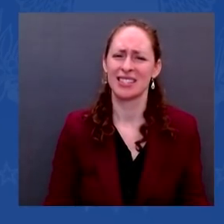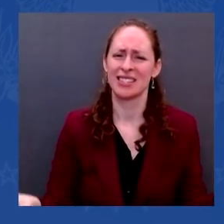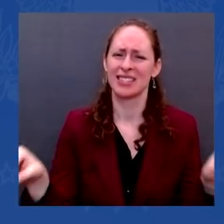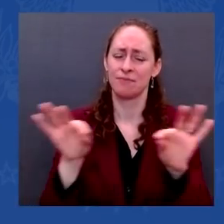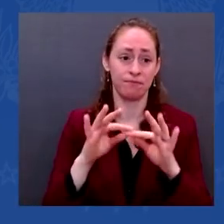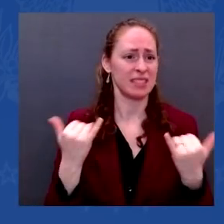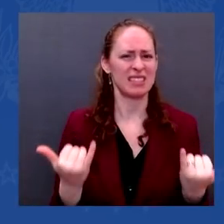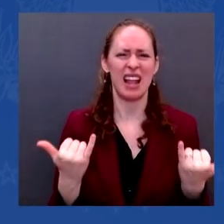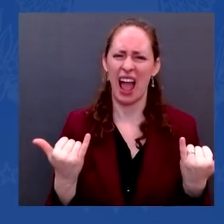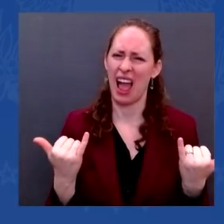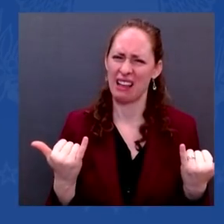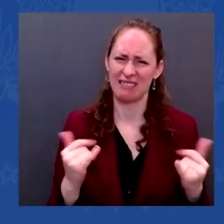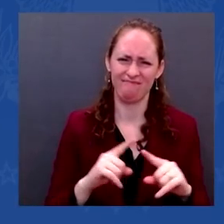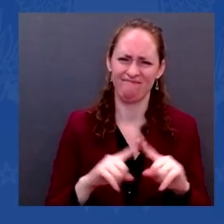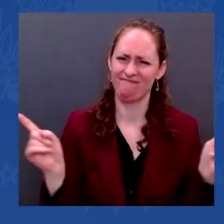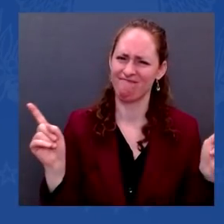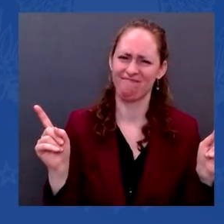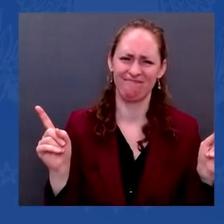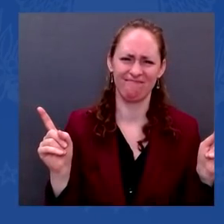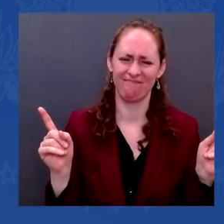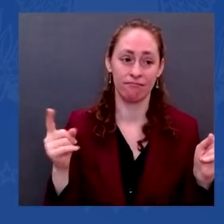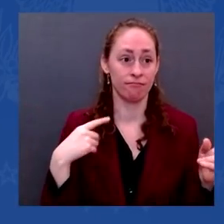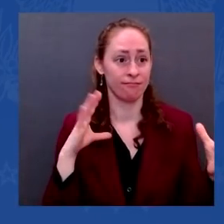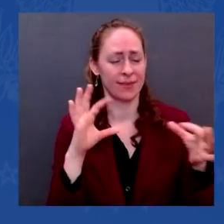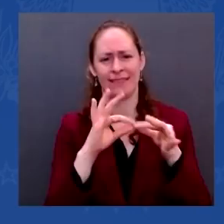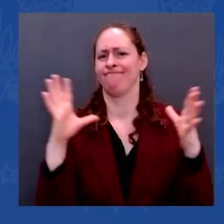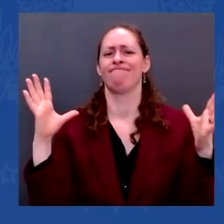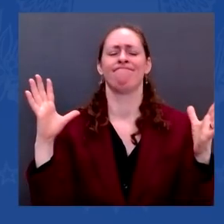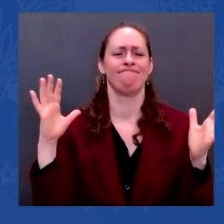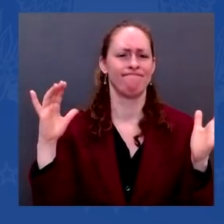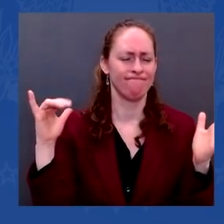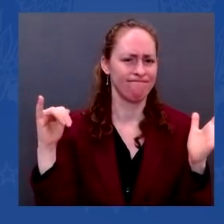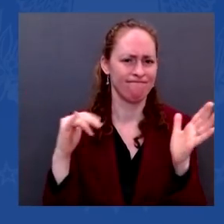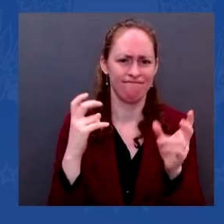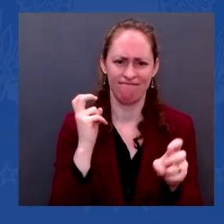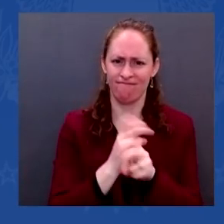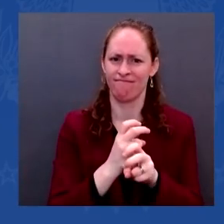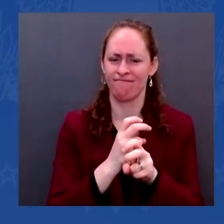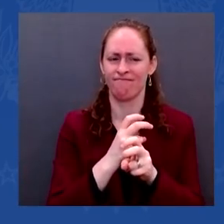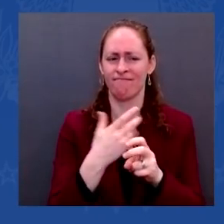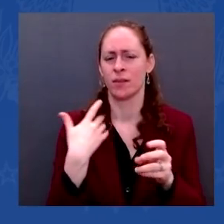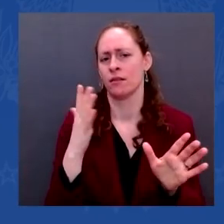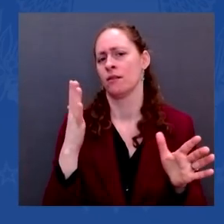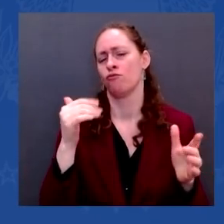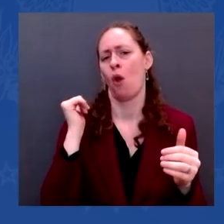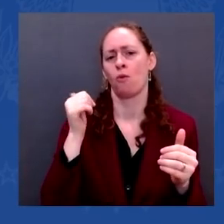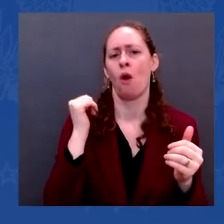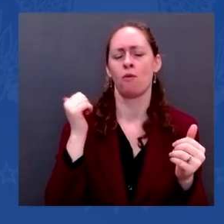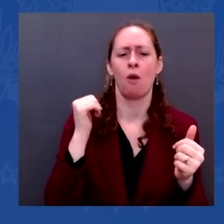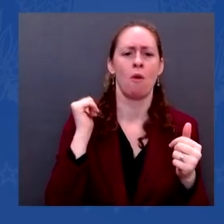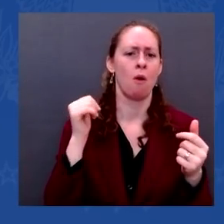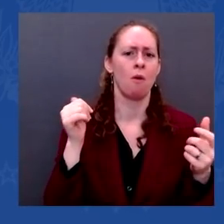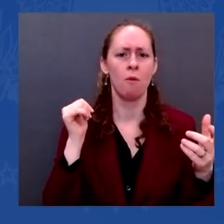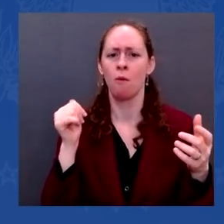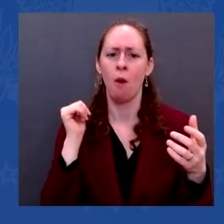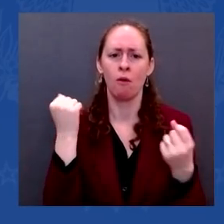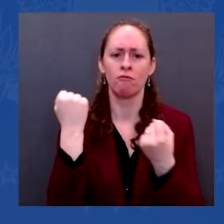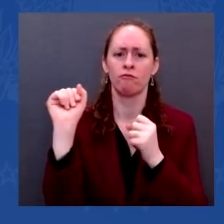what they're going through is the same thing you're going through. You know, like President Eisenhower, the first president to attend this breakfast 70 years ago --